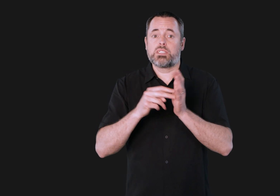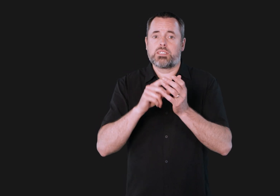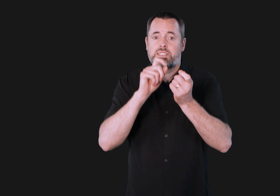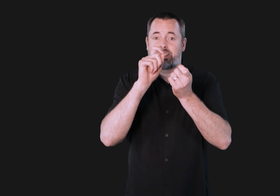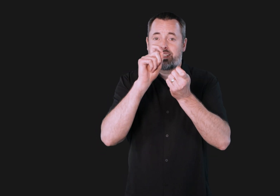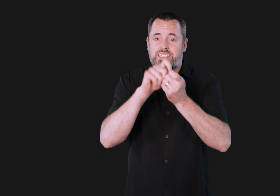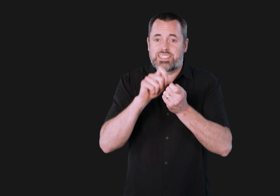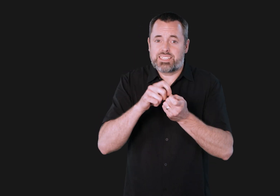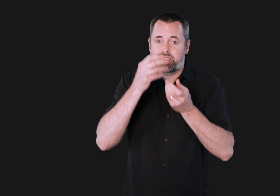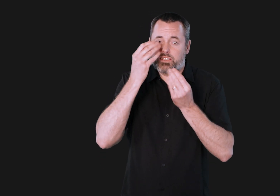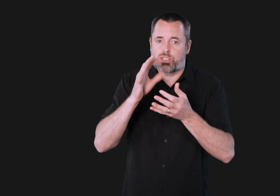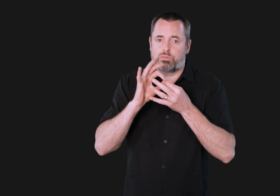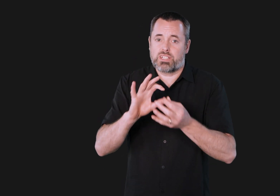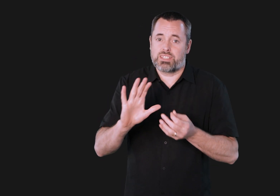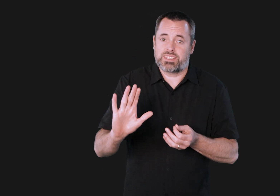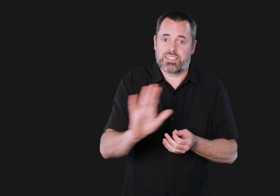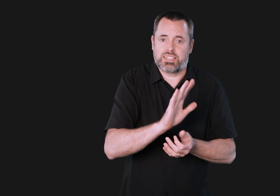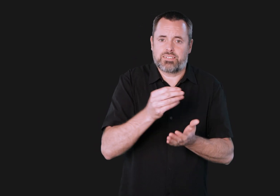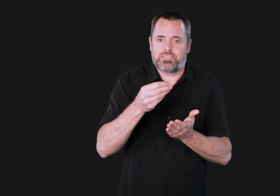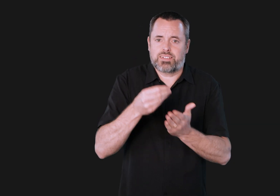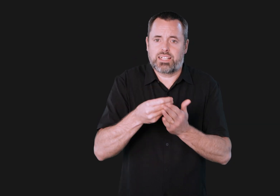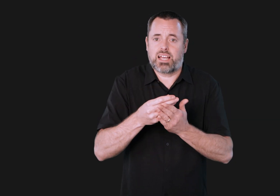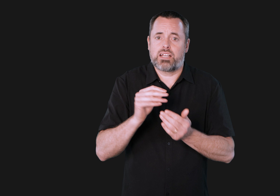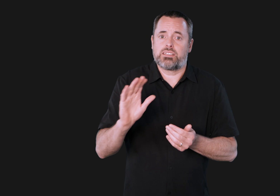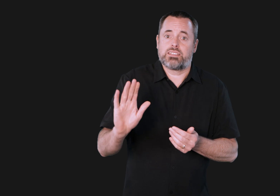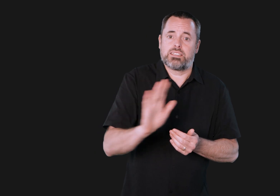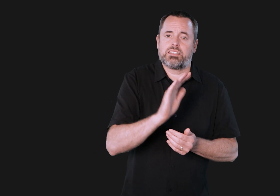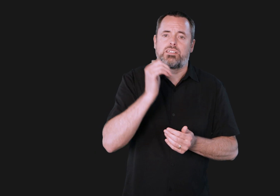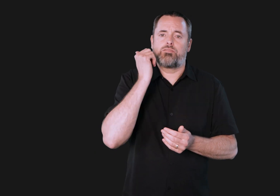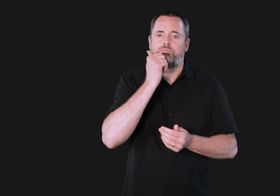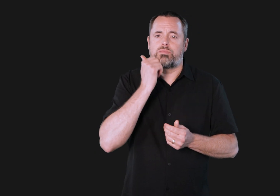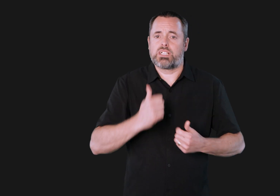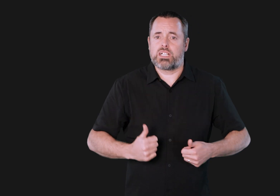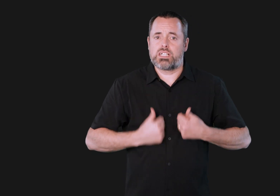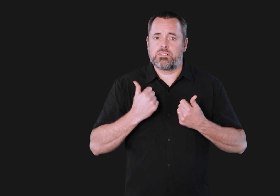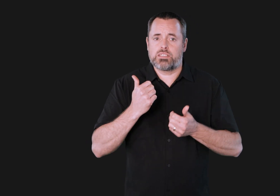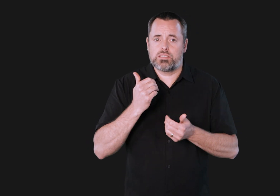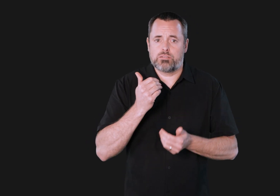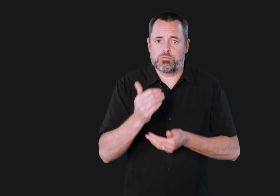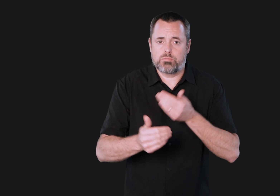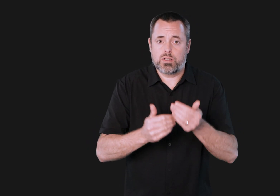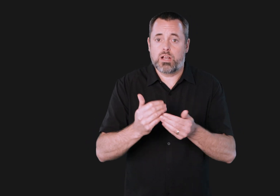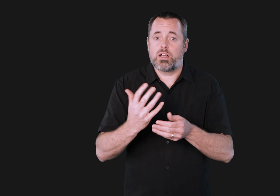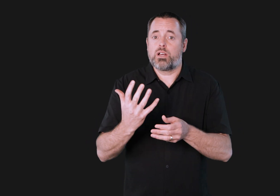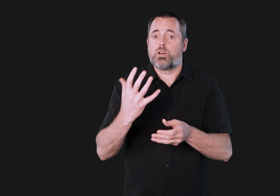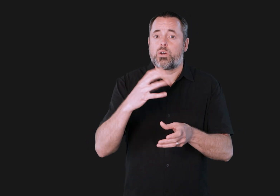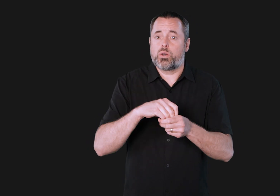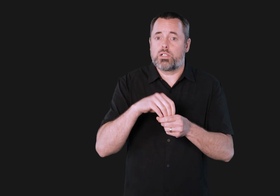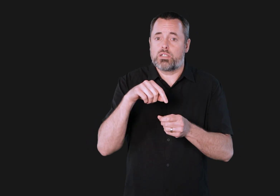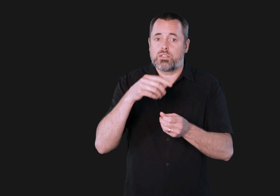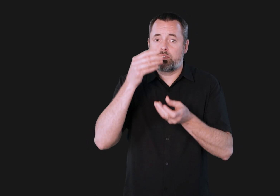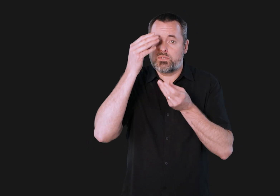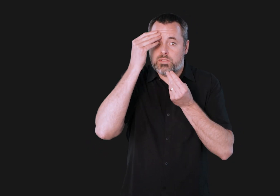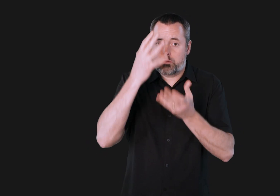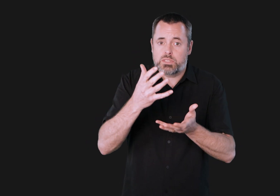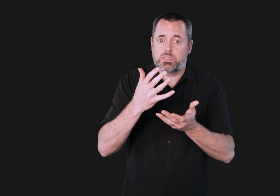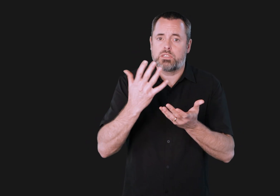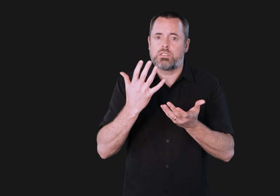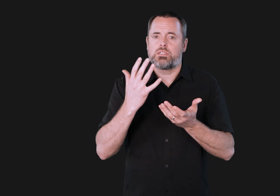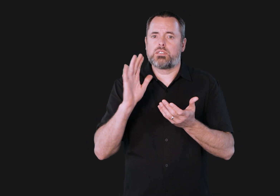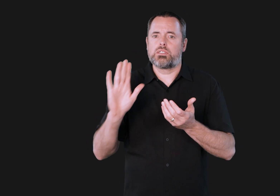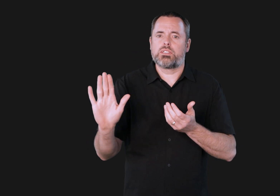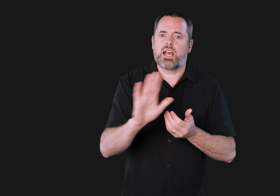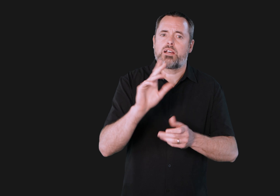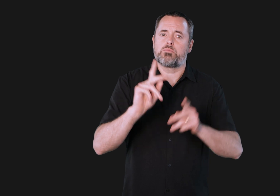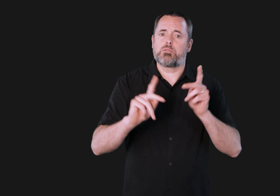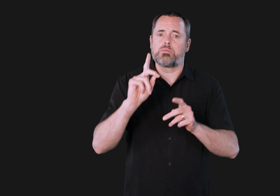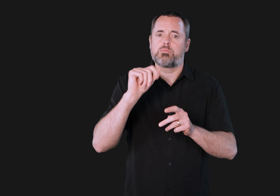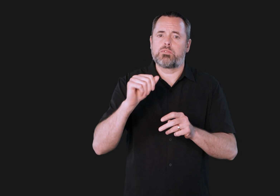This means details about their finances and their day to day lives.